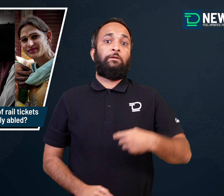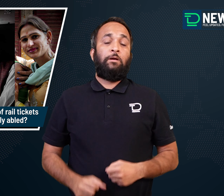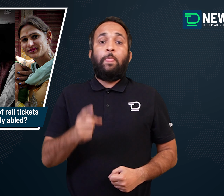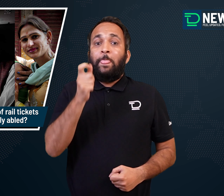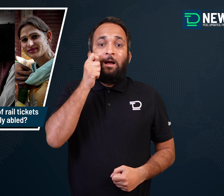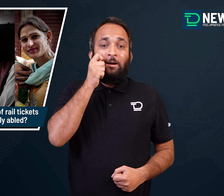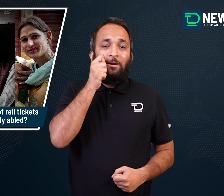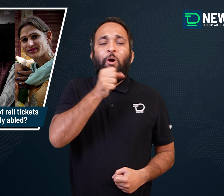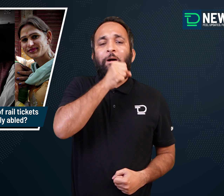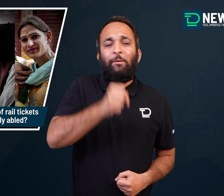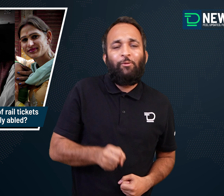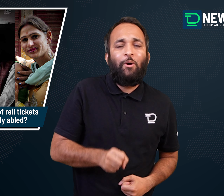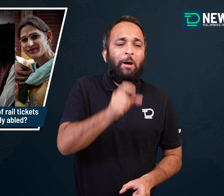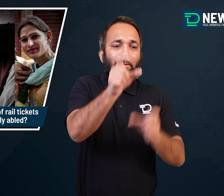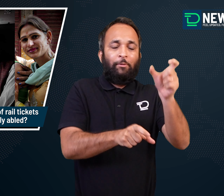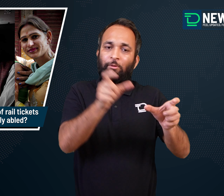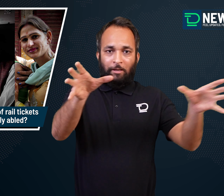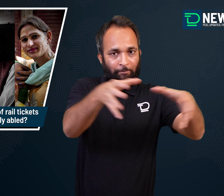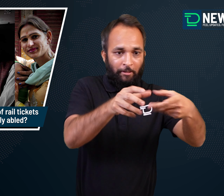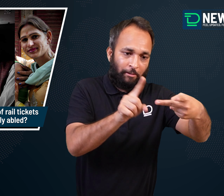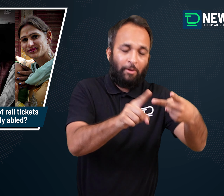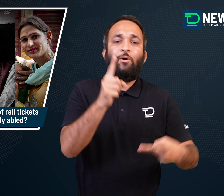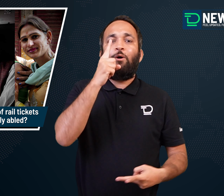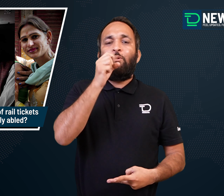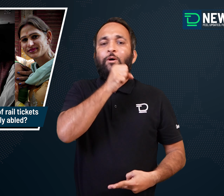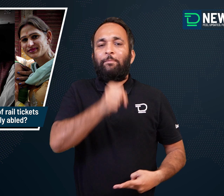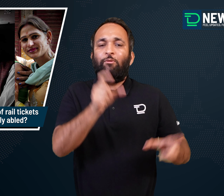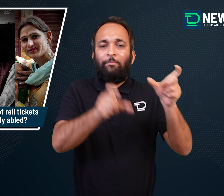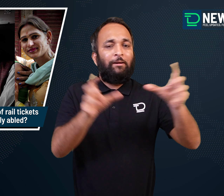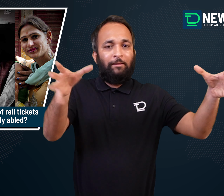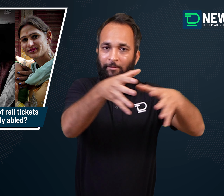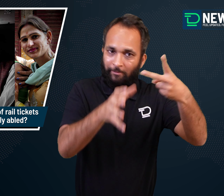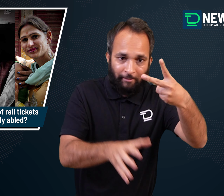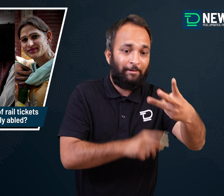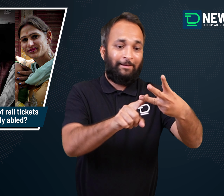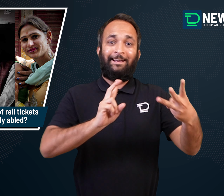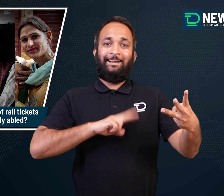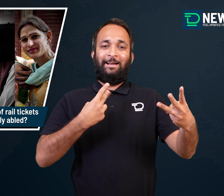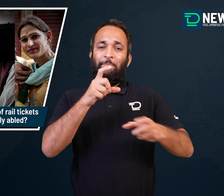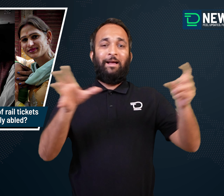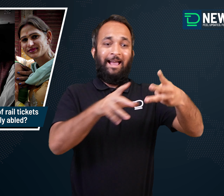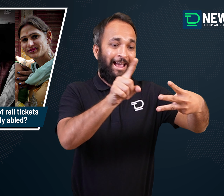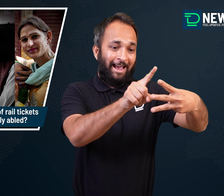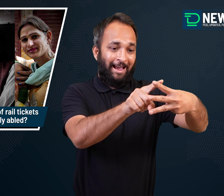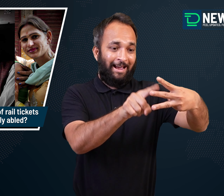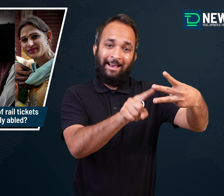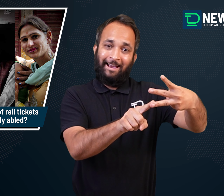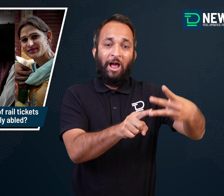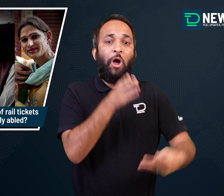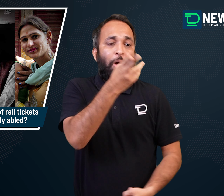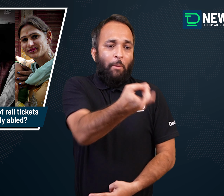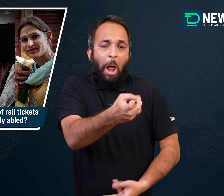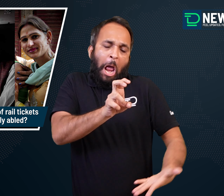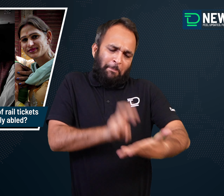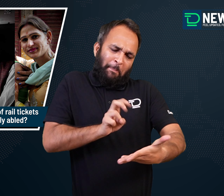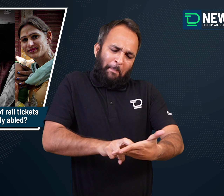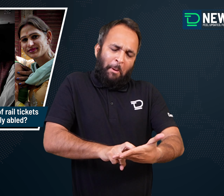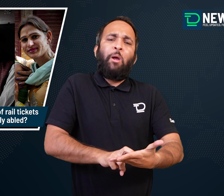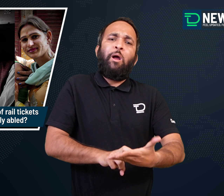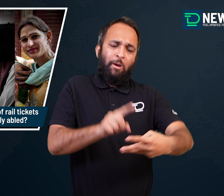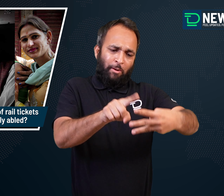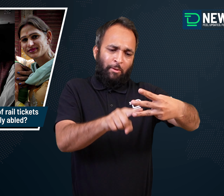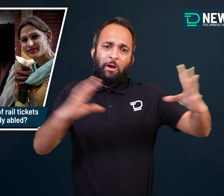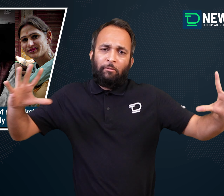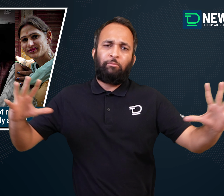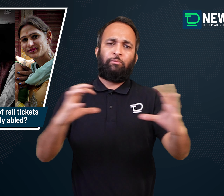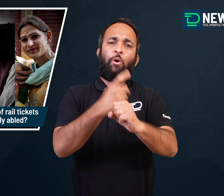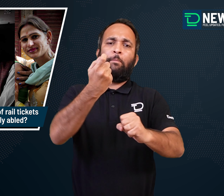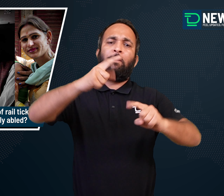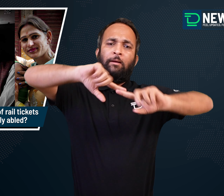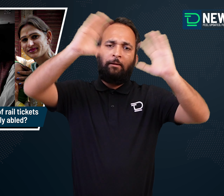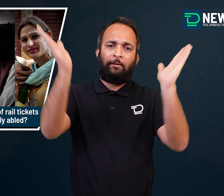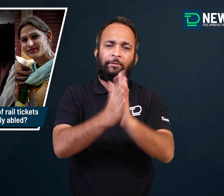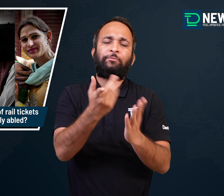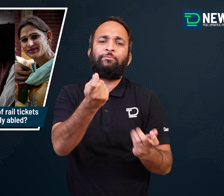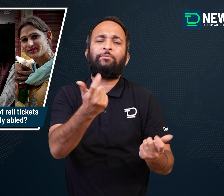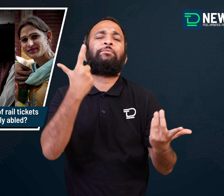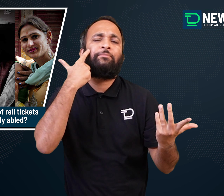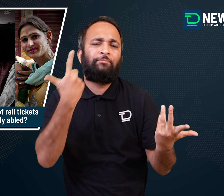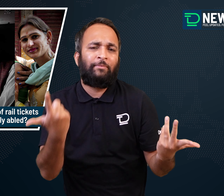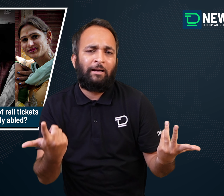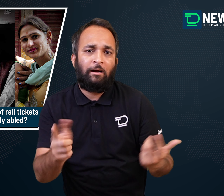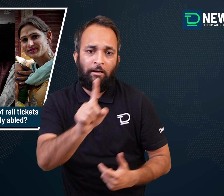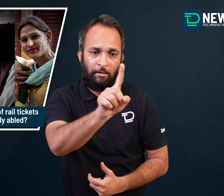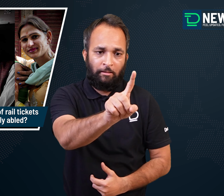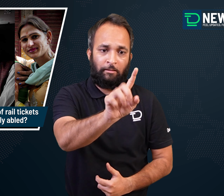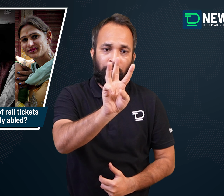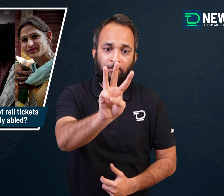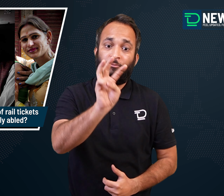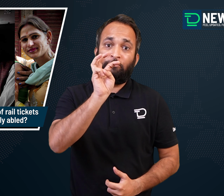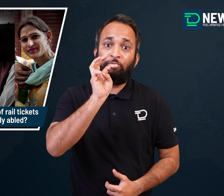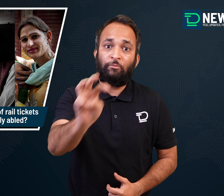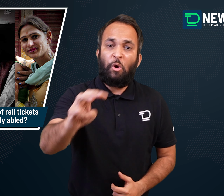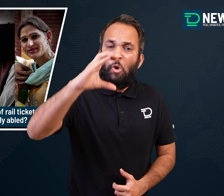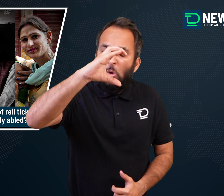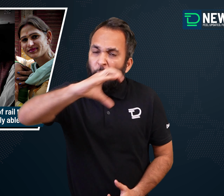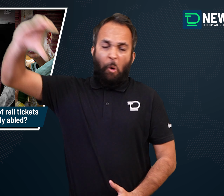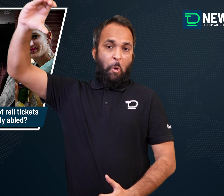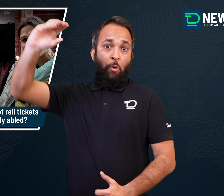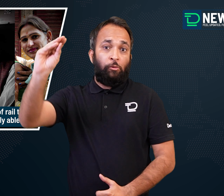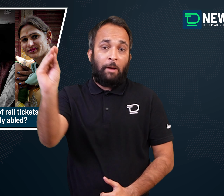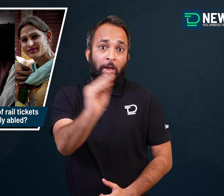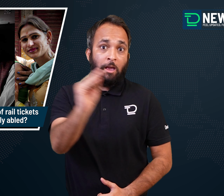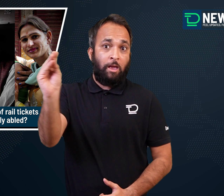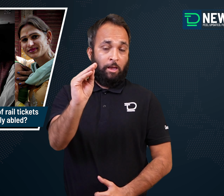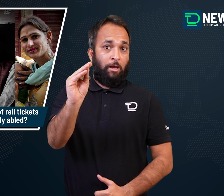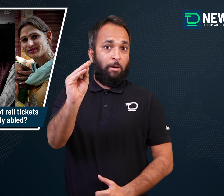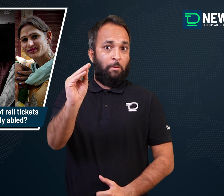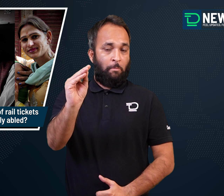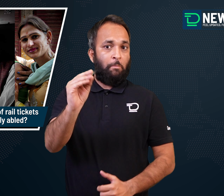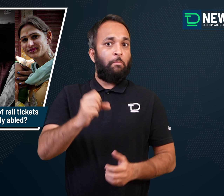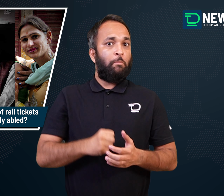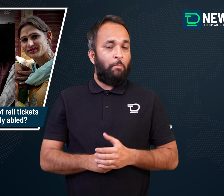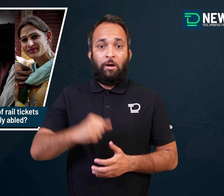Senior citizen category have paid a total of Rs 13,287 crore to get rail tickets.